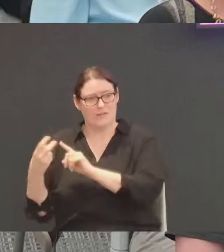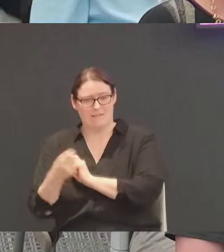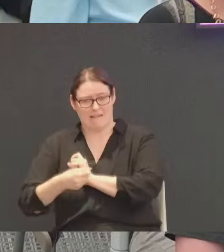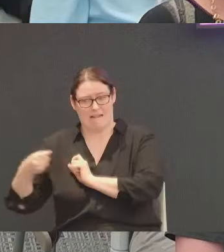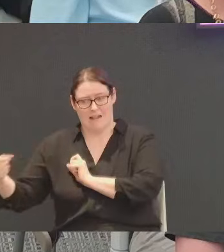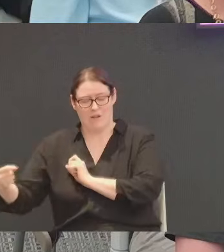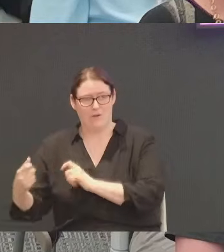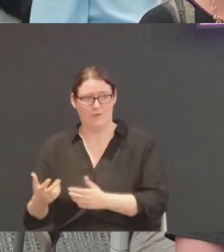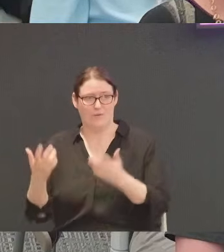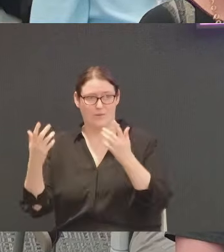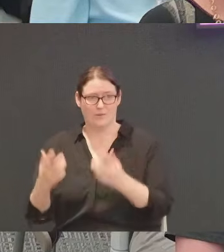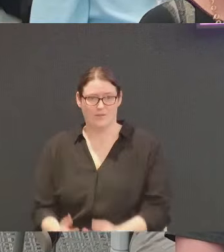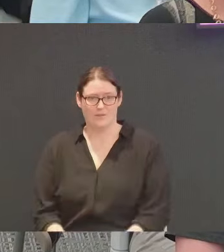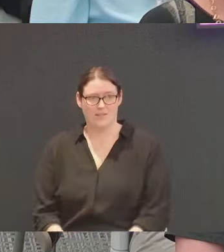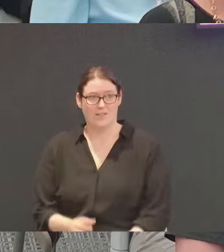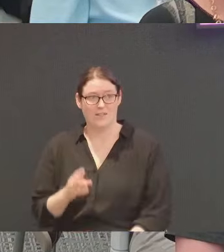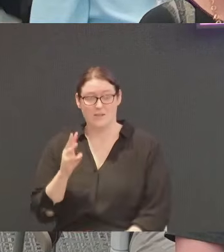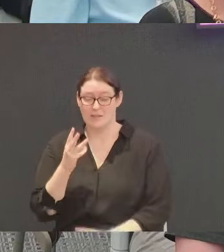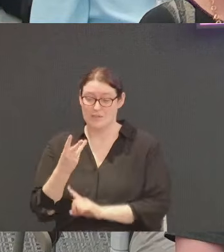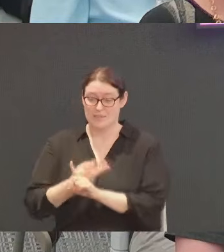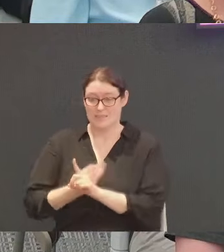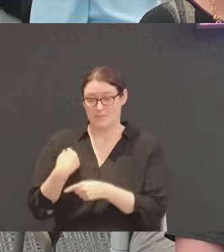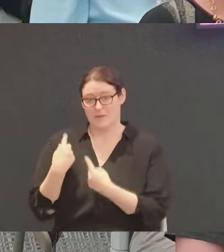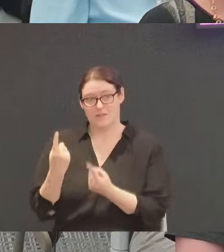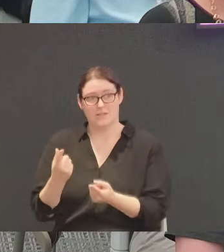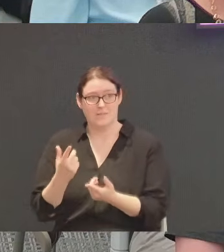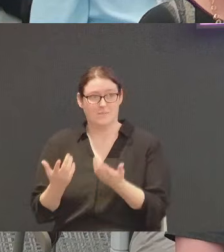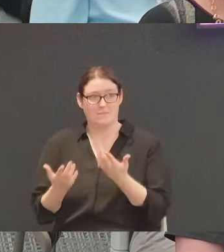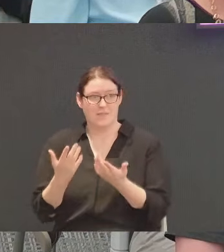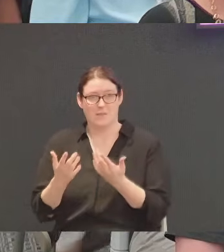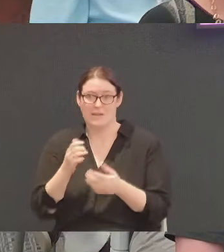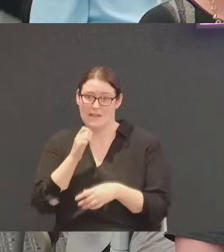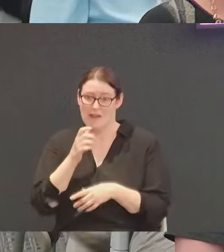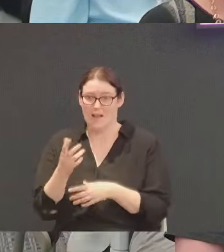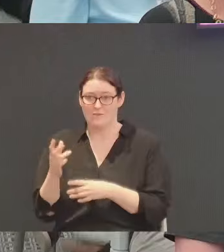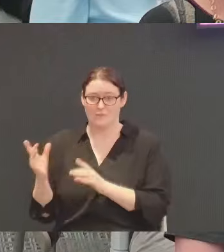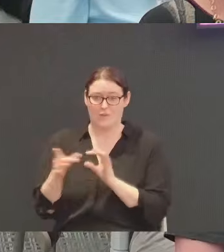yeah, it's been about 6 months. Probably won't get her back for a lot longer because they're